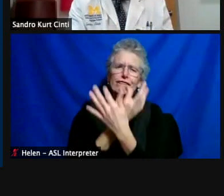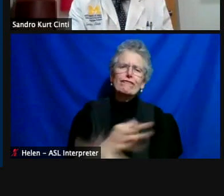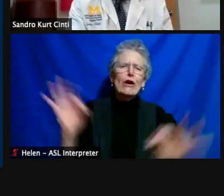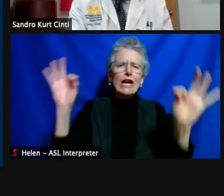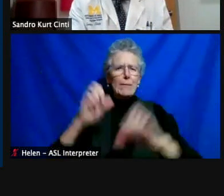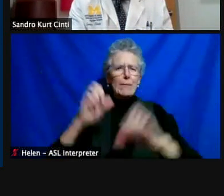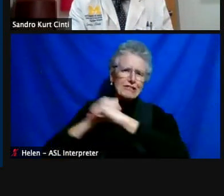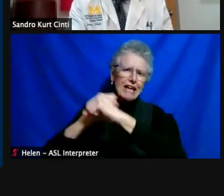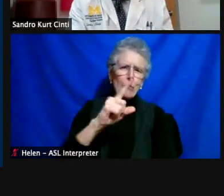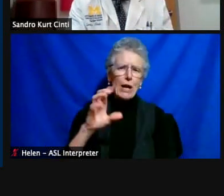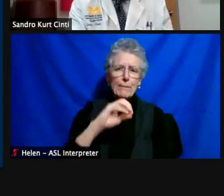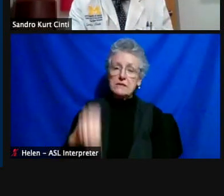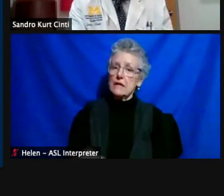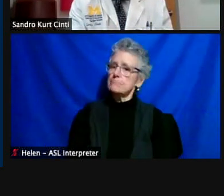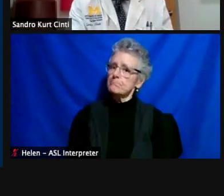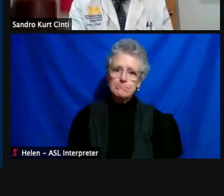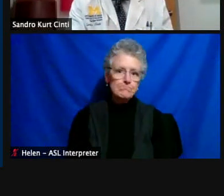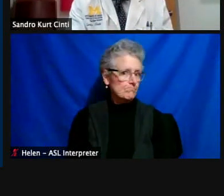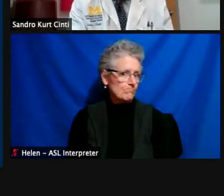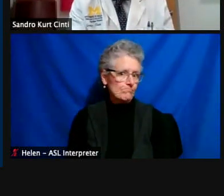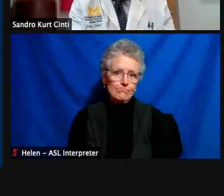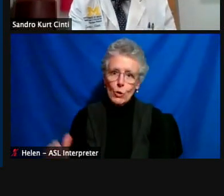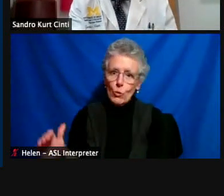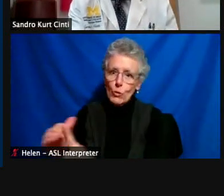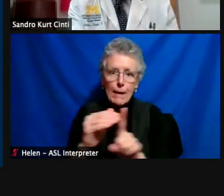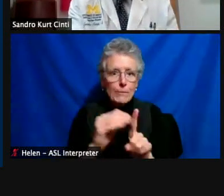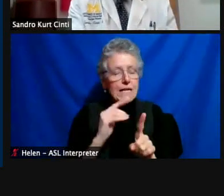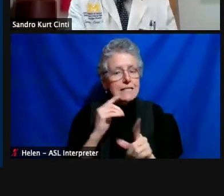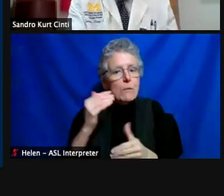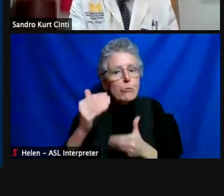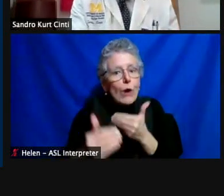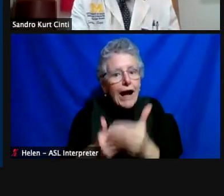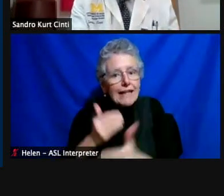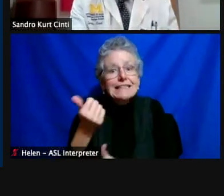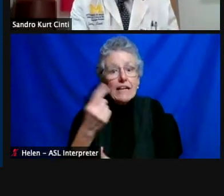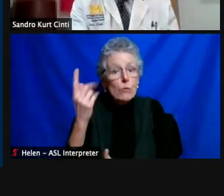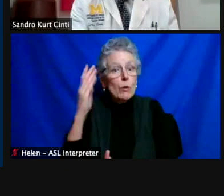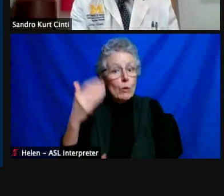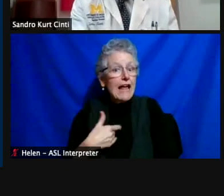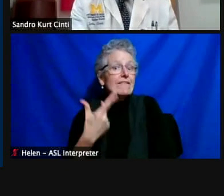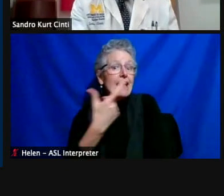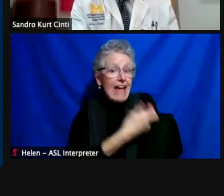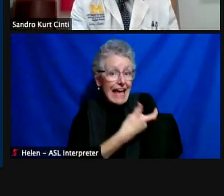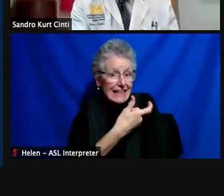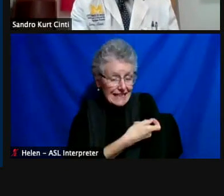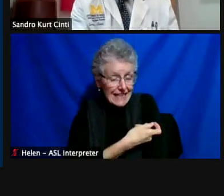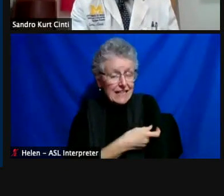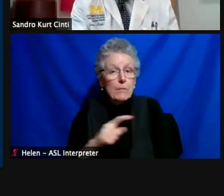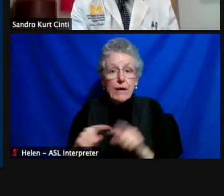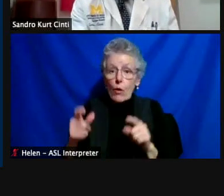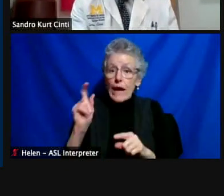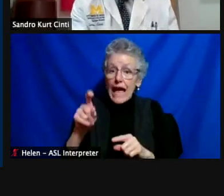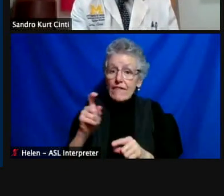And reminder that this is a process, everyone's gonna get vaccinated. There'll be vaccine. But we all need to be patient.